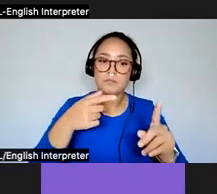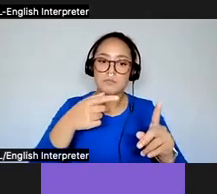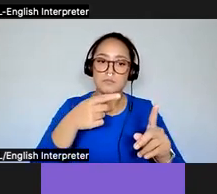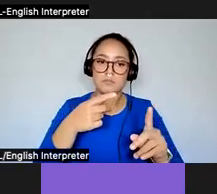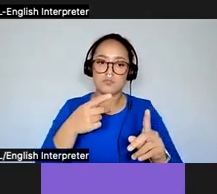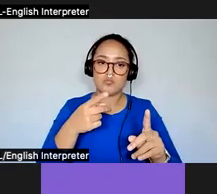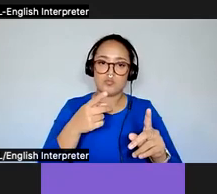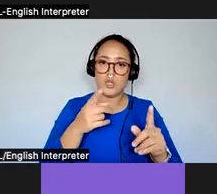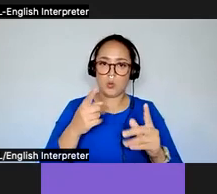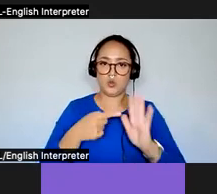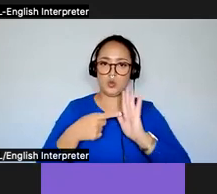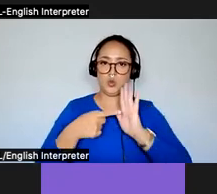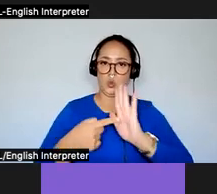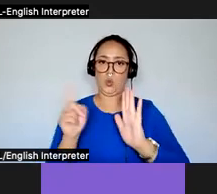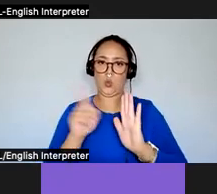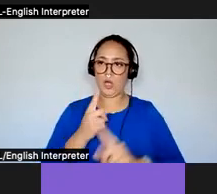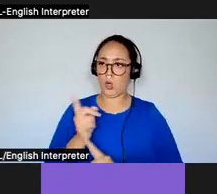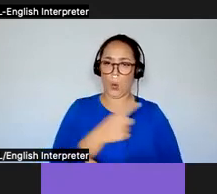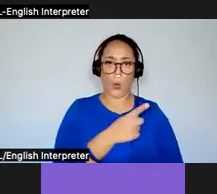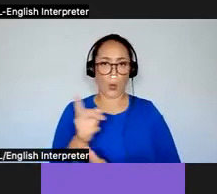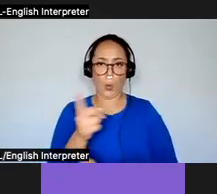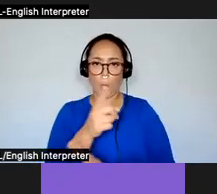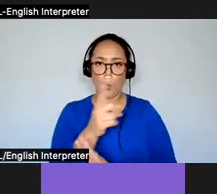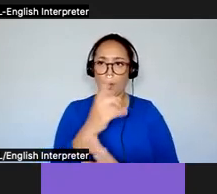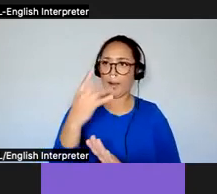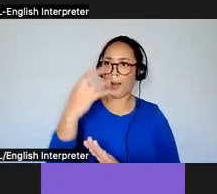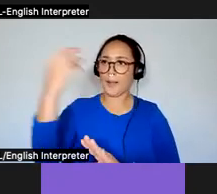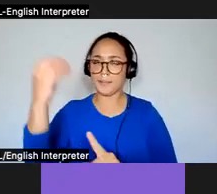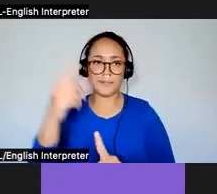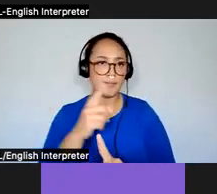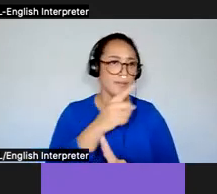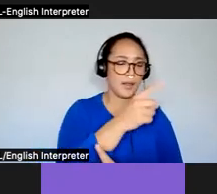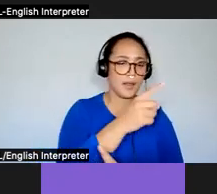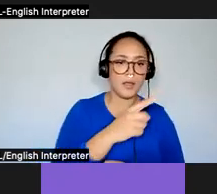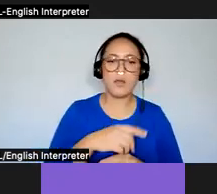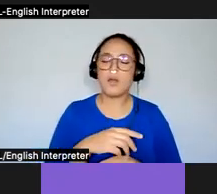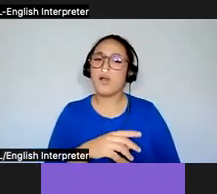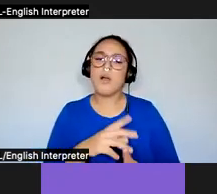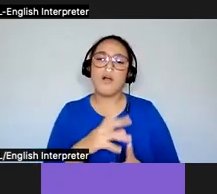We also have a number of these materials that we can lend out. If our staff can't make it.